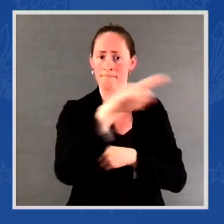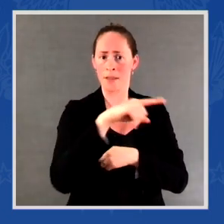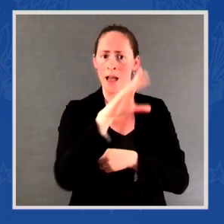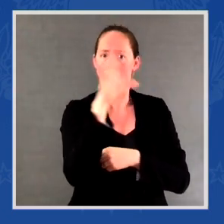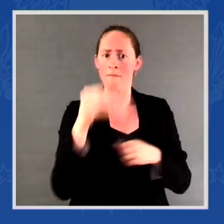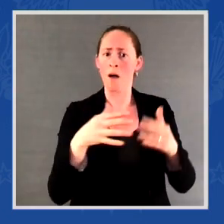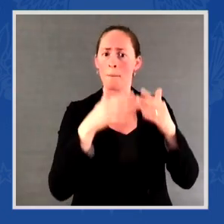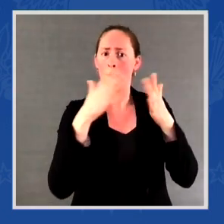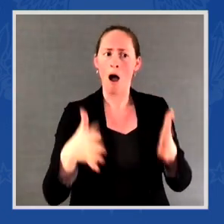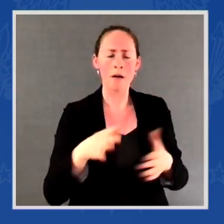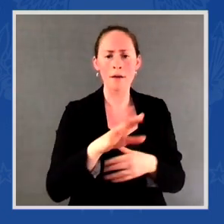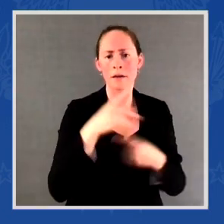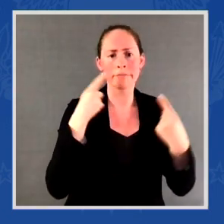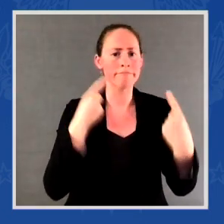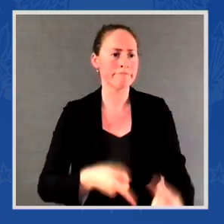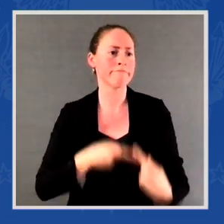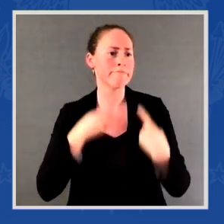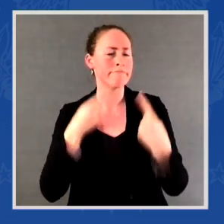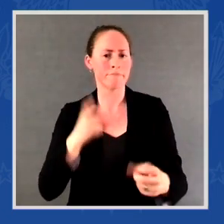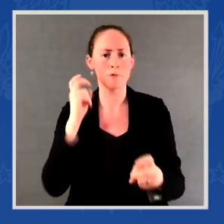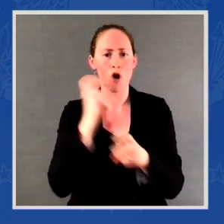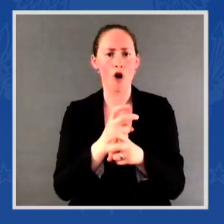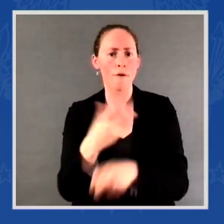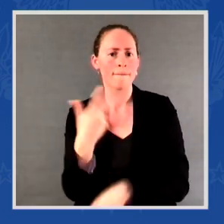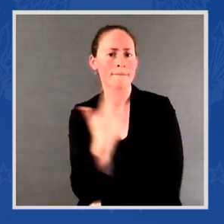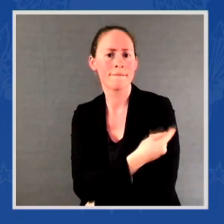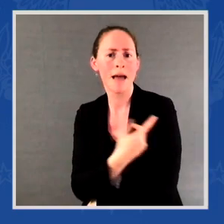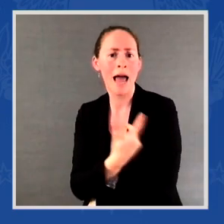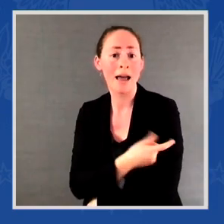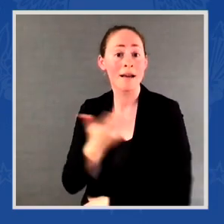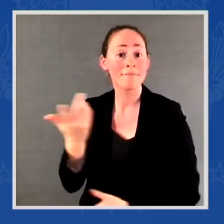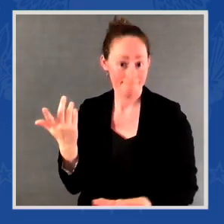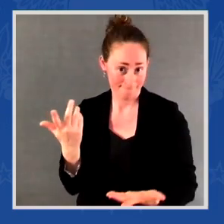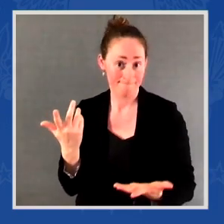because they're used to be experimented on -- the Tuskegee Airmen and others.